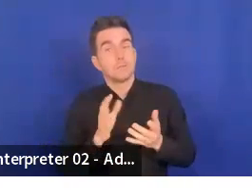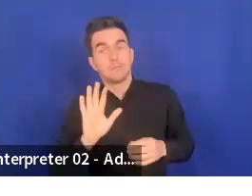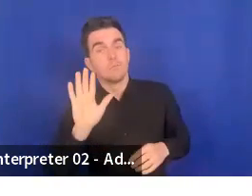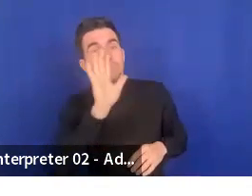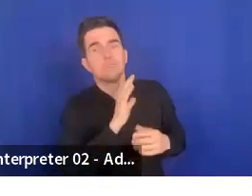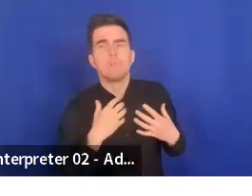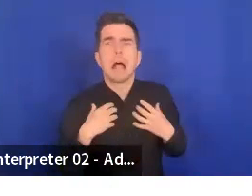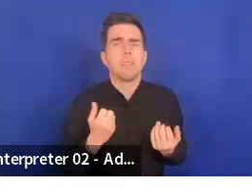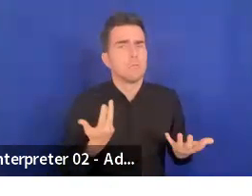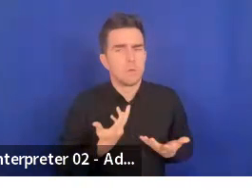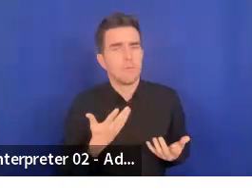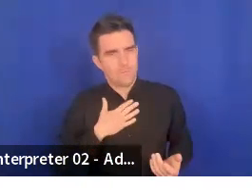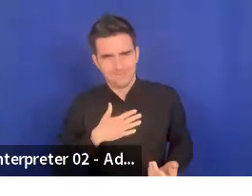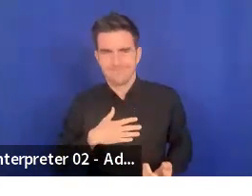and make that clear to them.